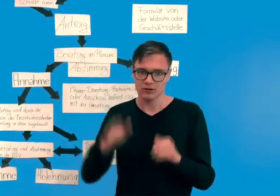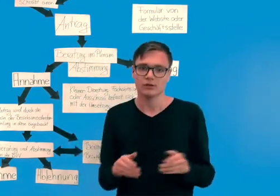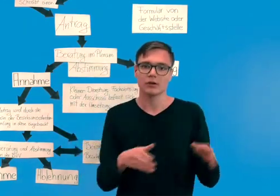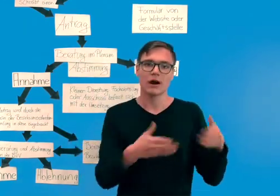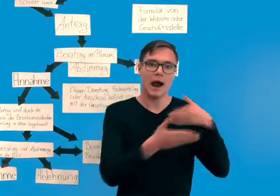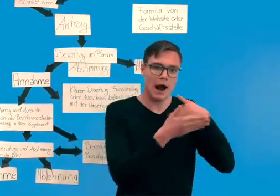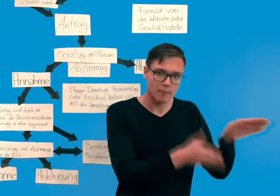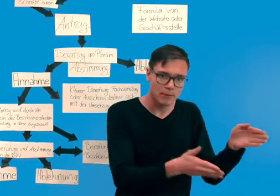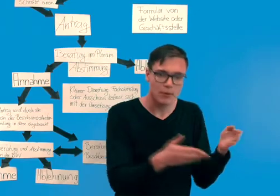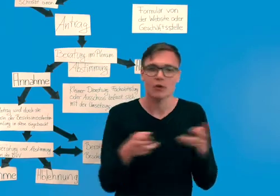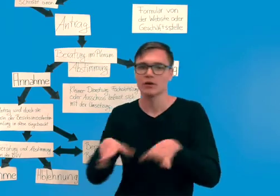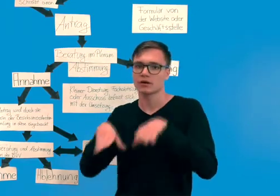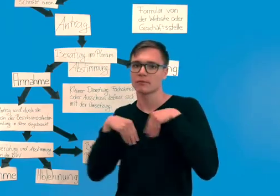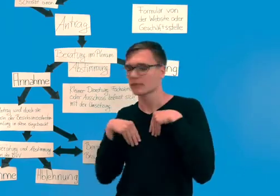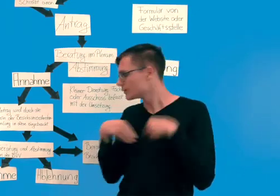and the proposal is rejected or accepted.